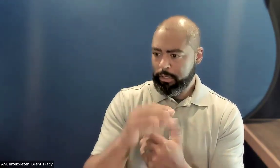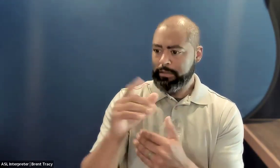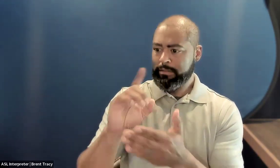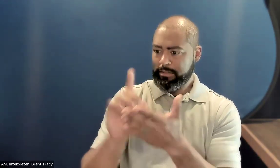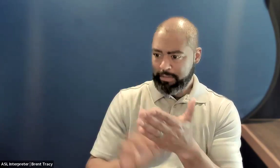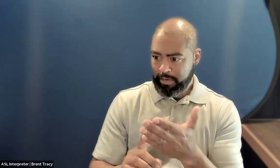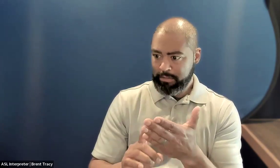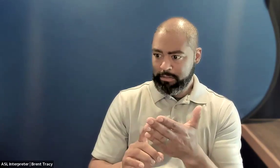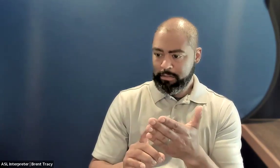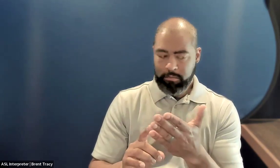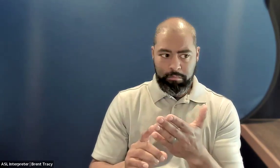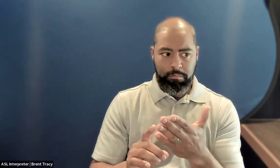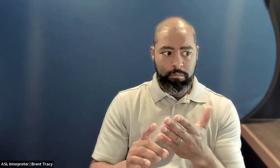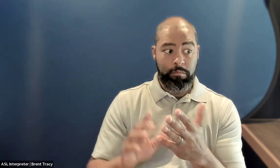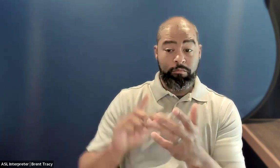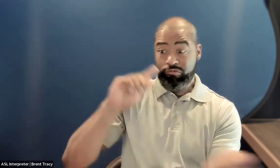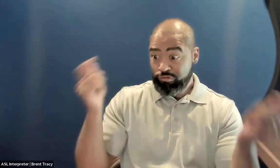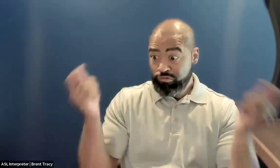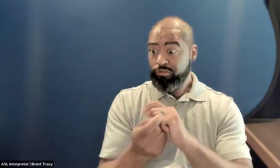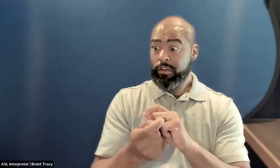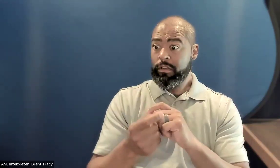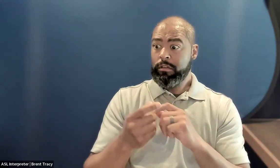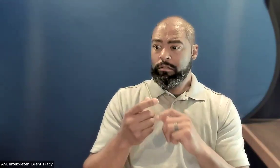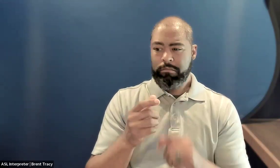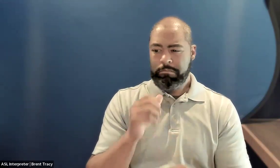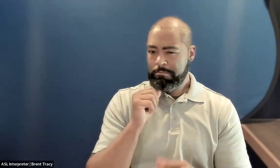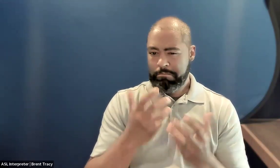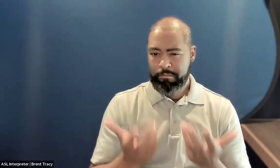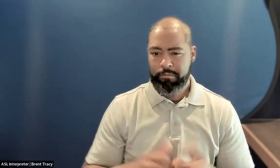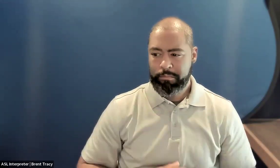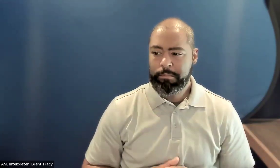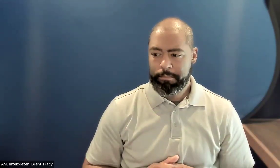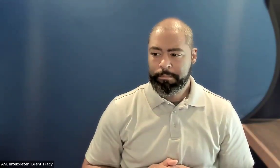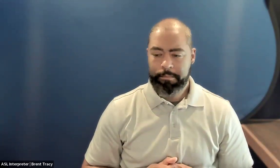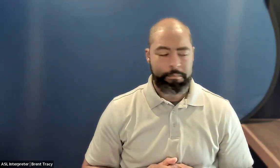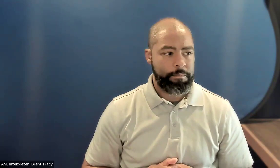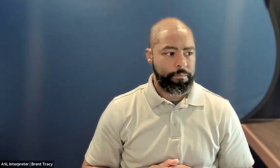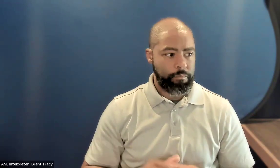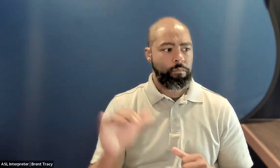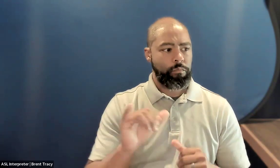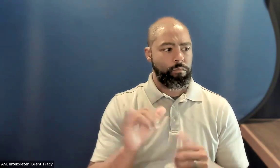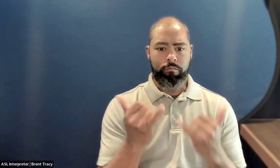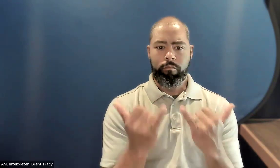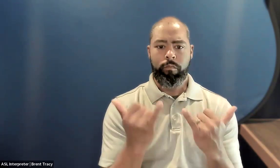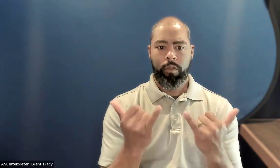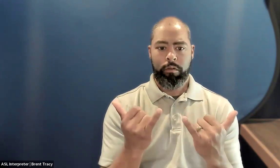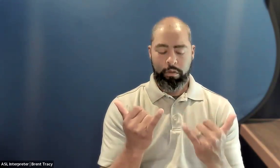With respect to natural resource projects, consistent with current practice, we would require a narrative discussion